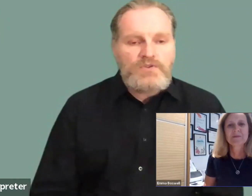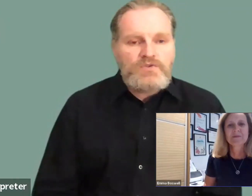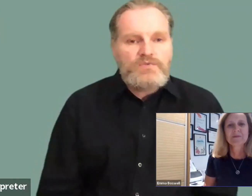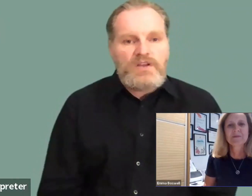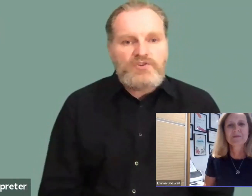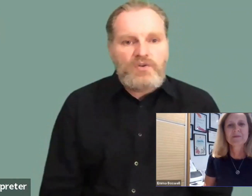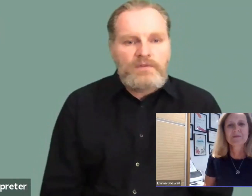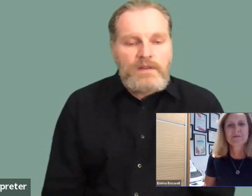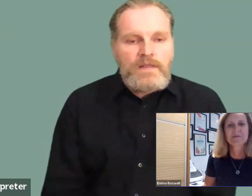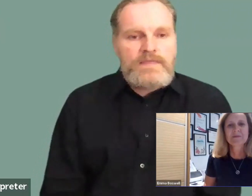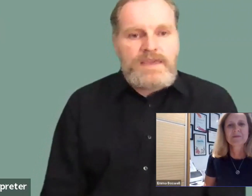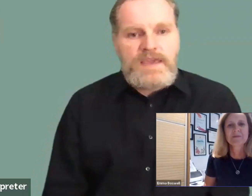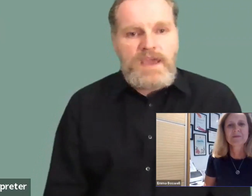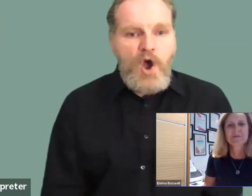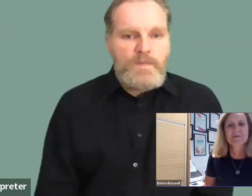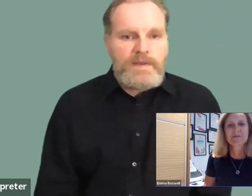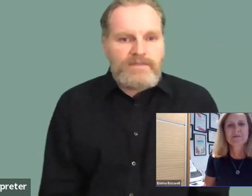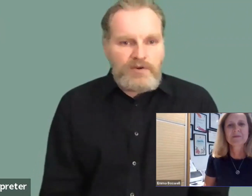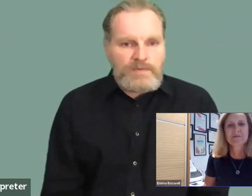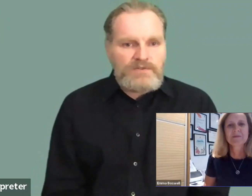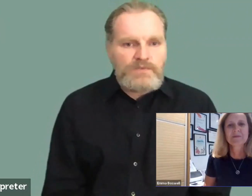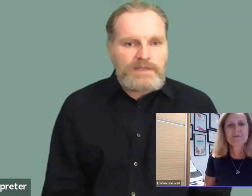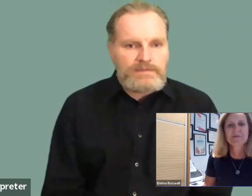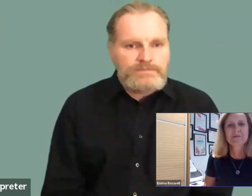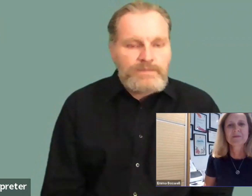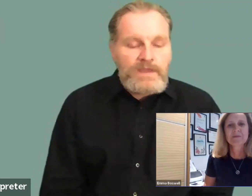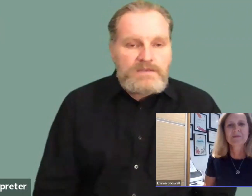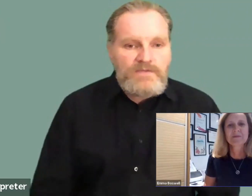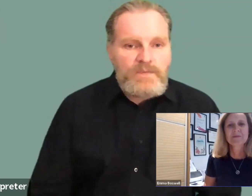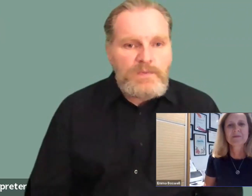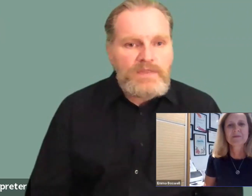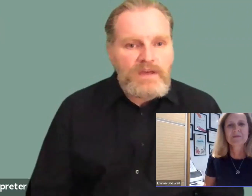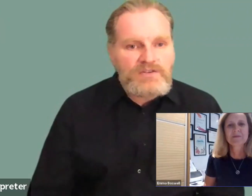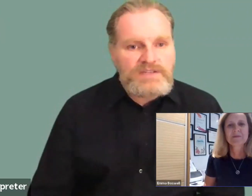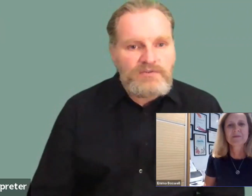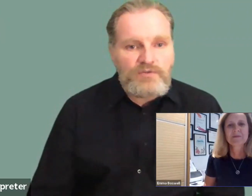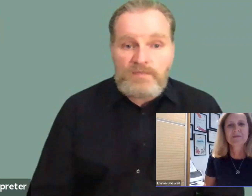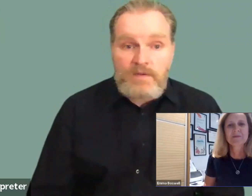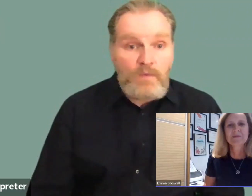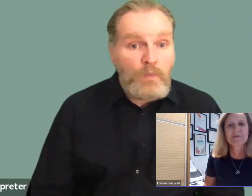I wanted to touch on the home environment as well. So, for people with Usher syndrome,